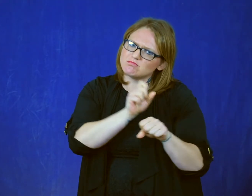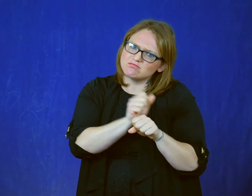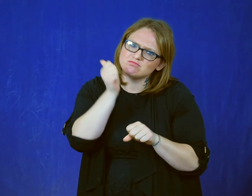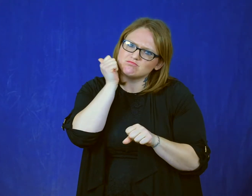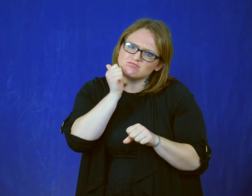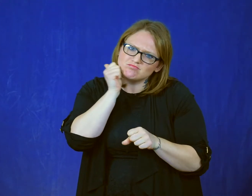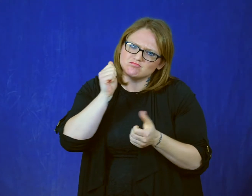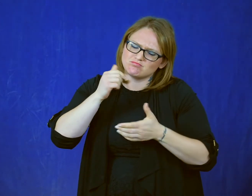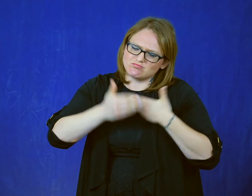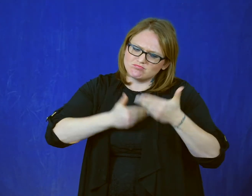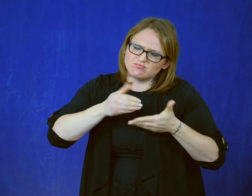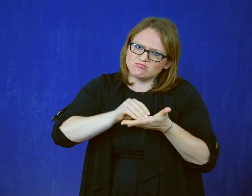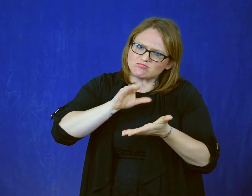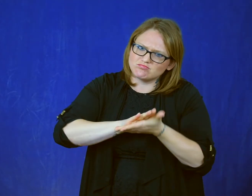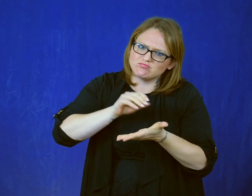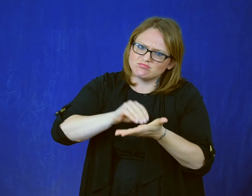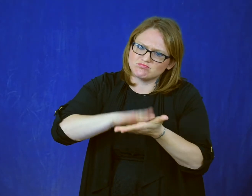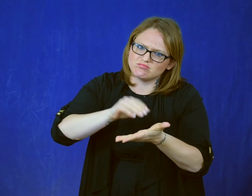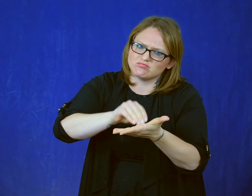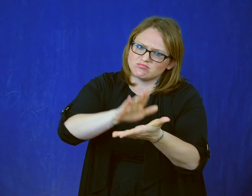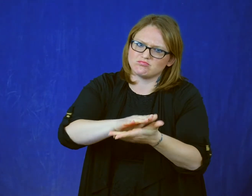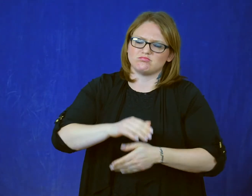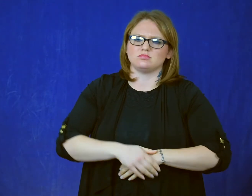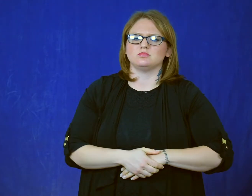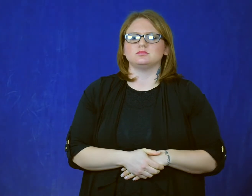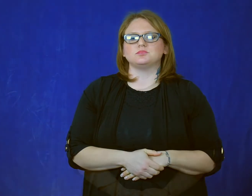the implementation and do the day to day work.